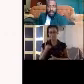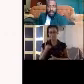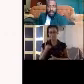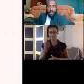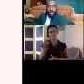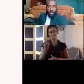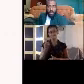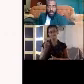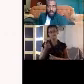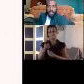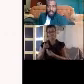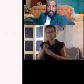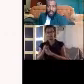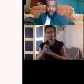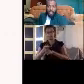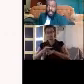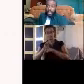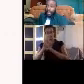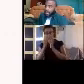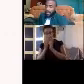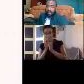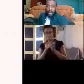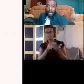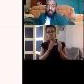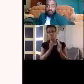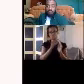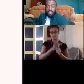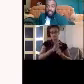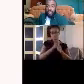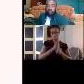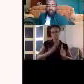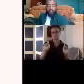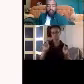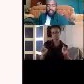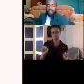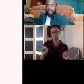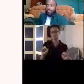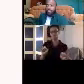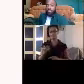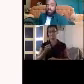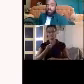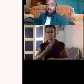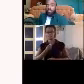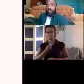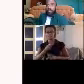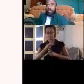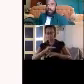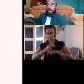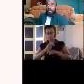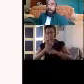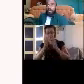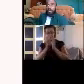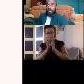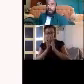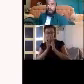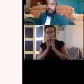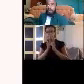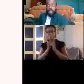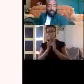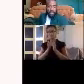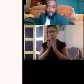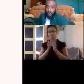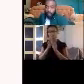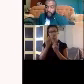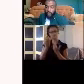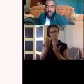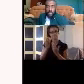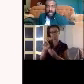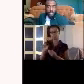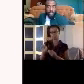community care. Self-care—we say yeah take some time to separate yourself from the situation,